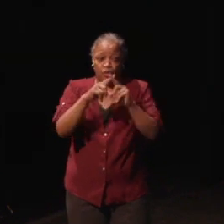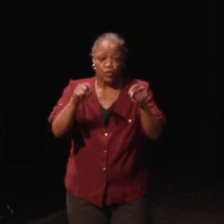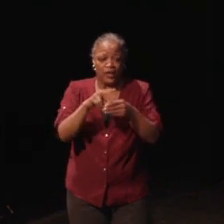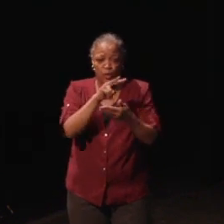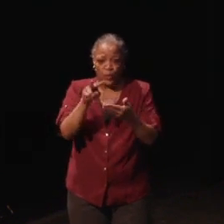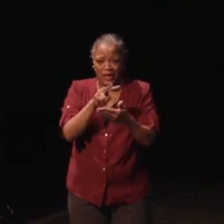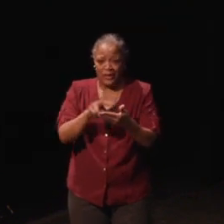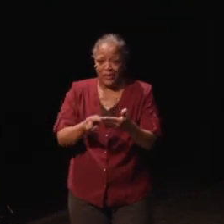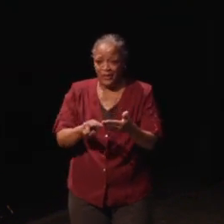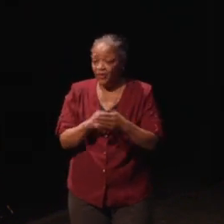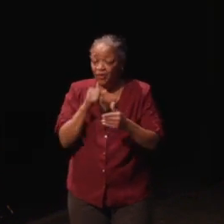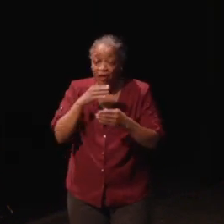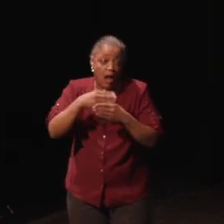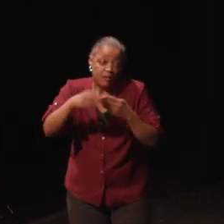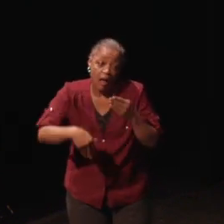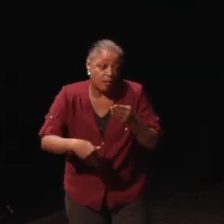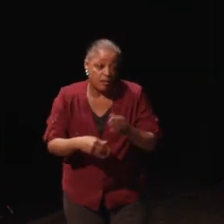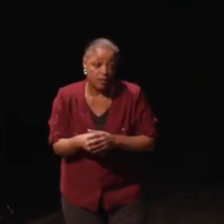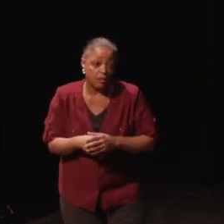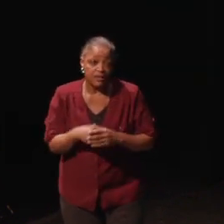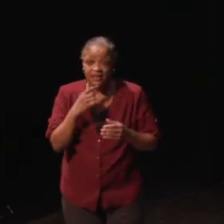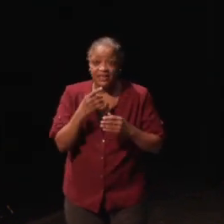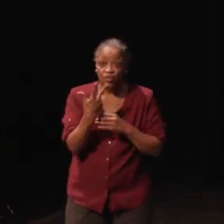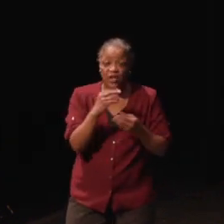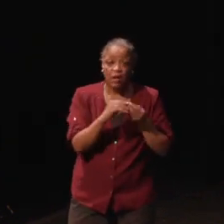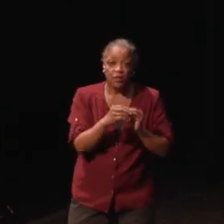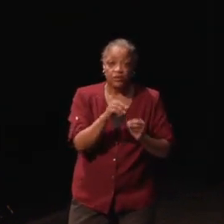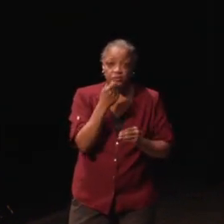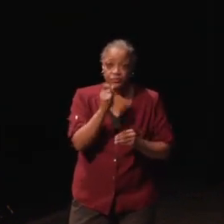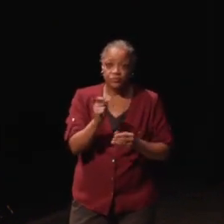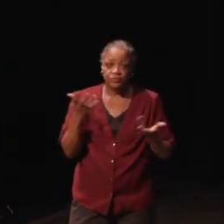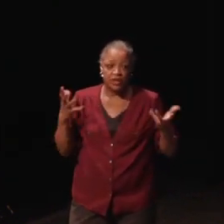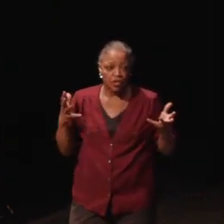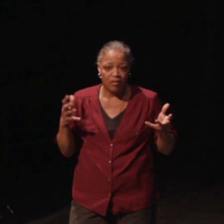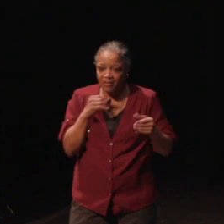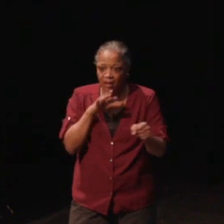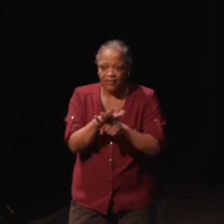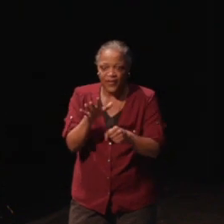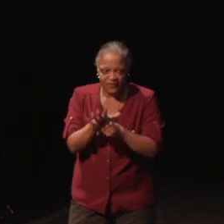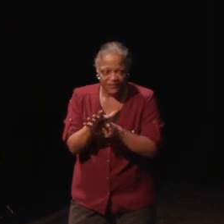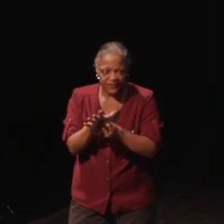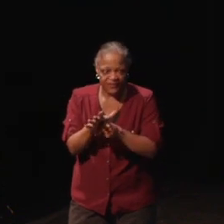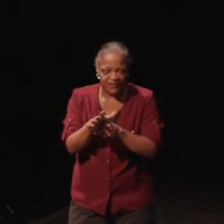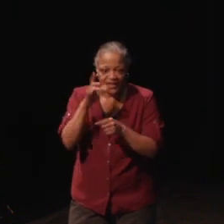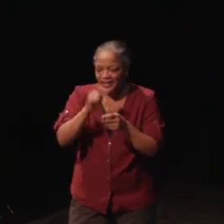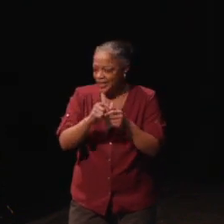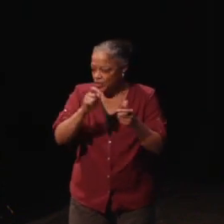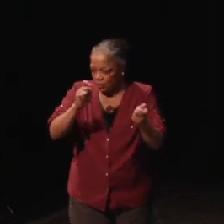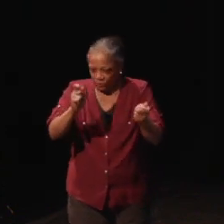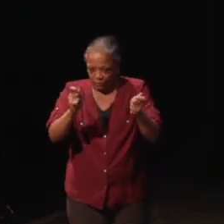you just not done yet the game's not playable yet. You could do a little bit of manual markup.